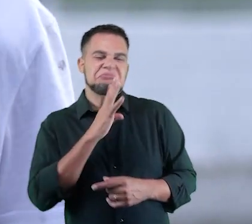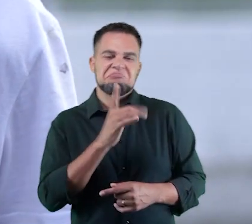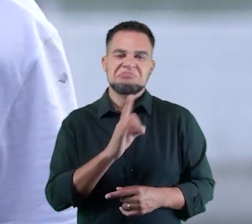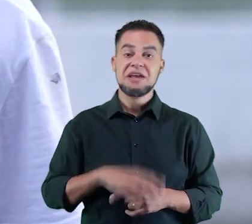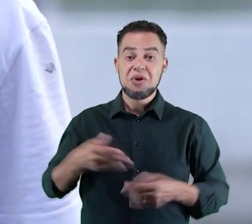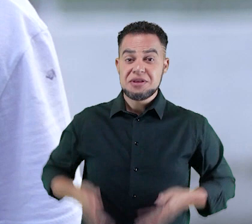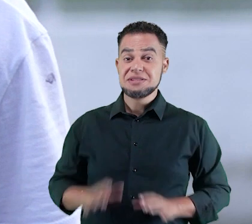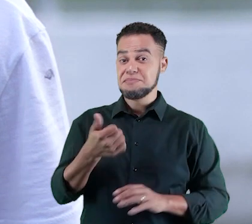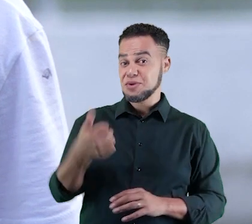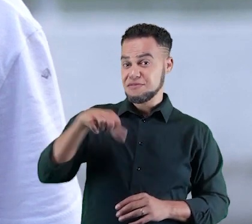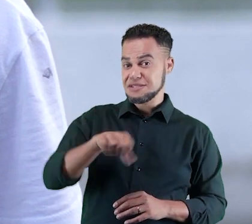I was born...